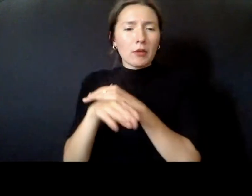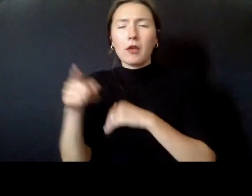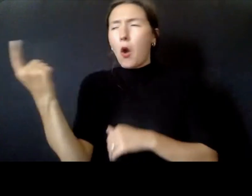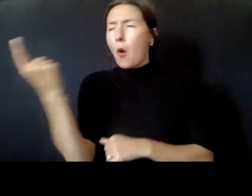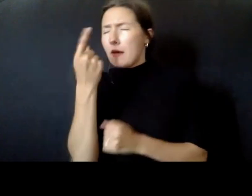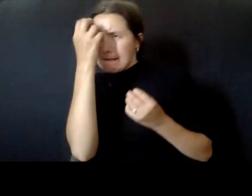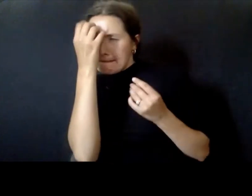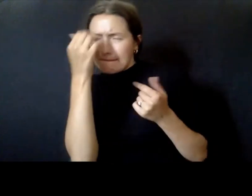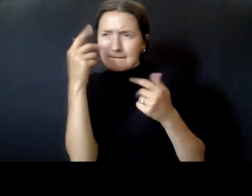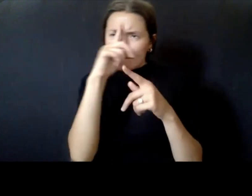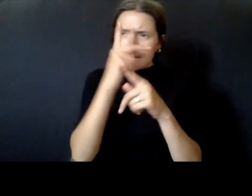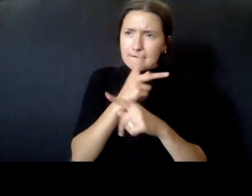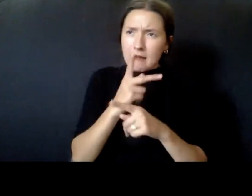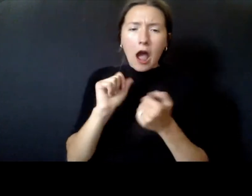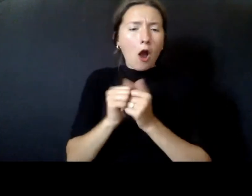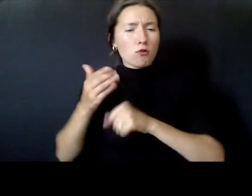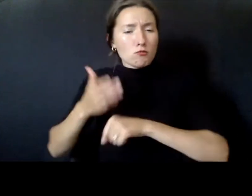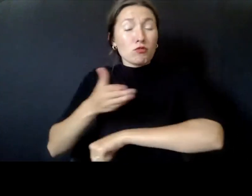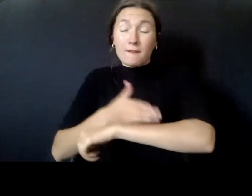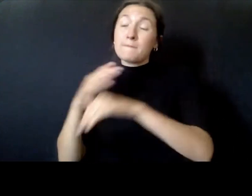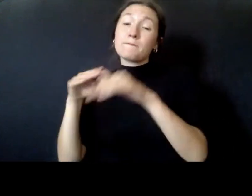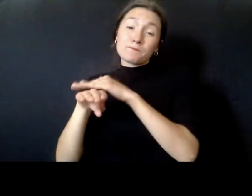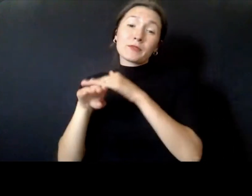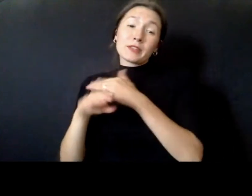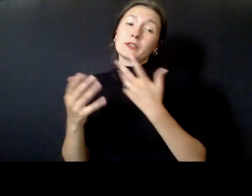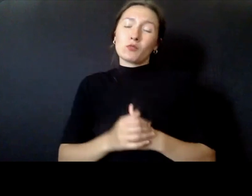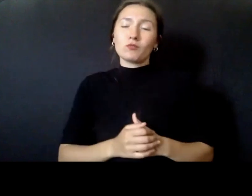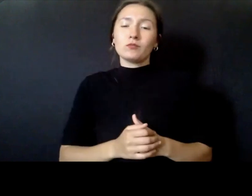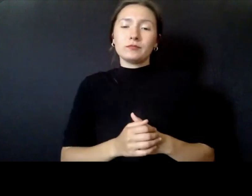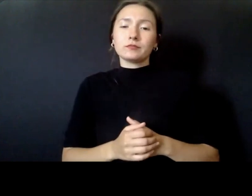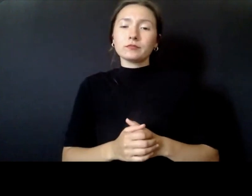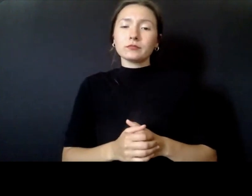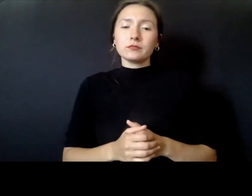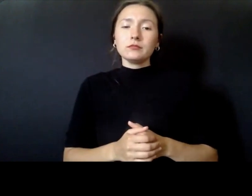let's see andrea so i i it seems like you might not be able to answer this one but